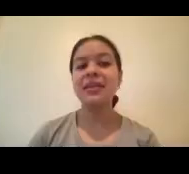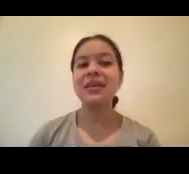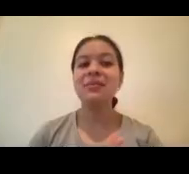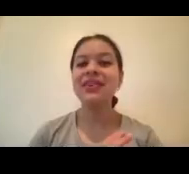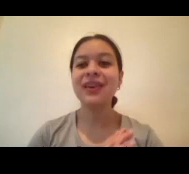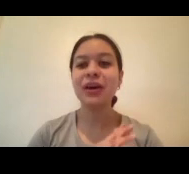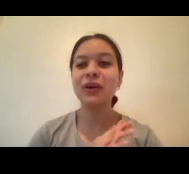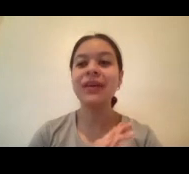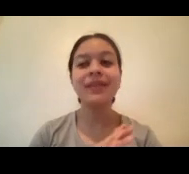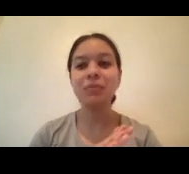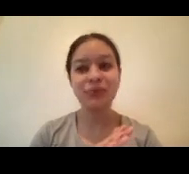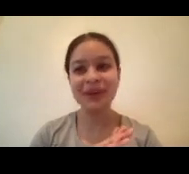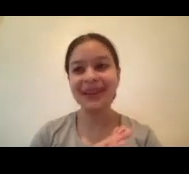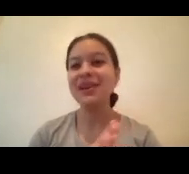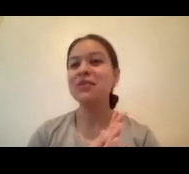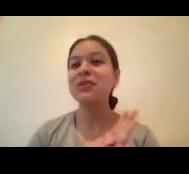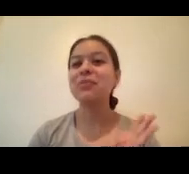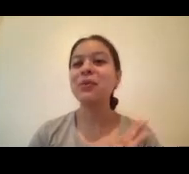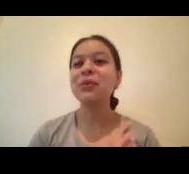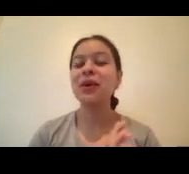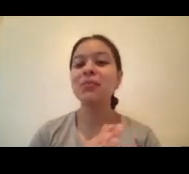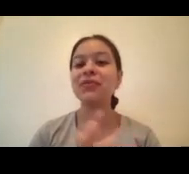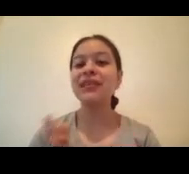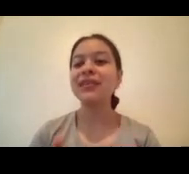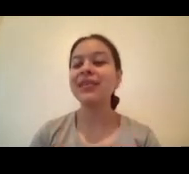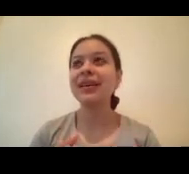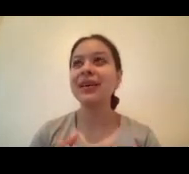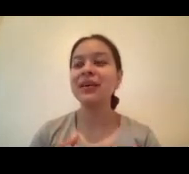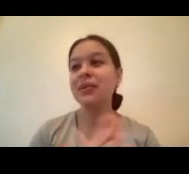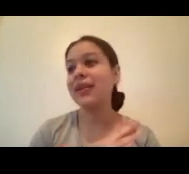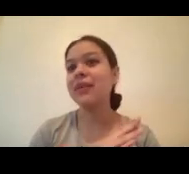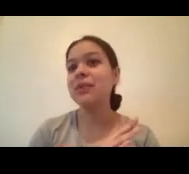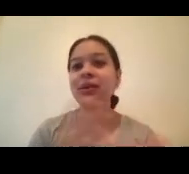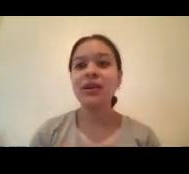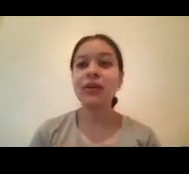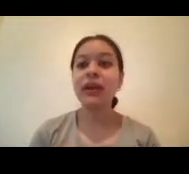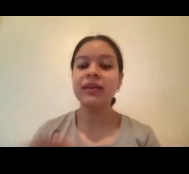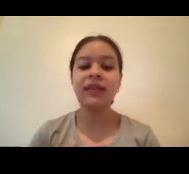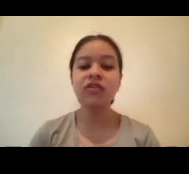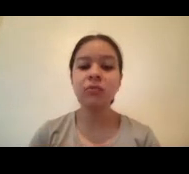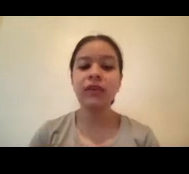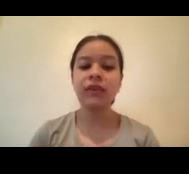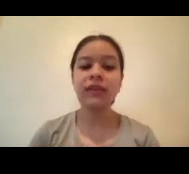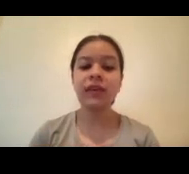I think we just got a great example from one of our own professors that, you know, like discussion boards is,